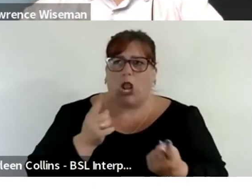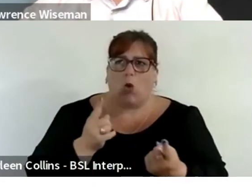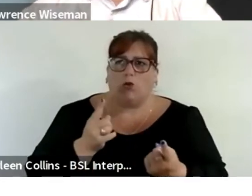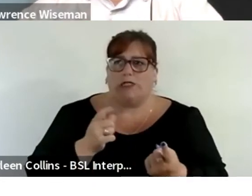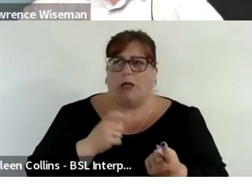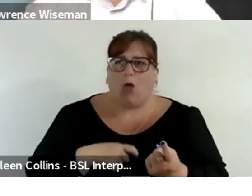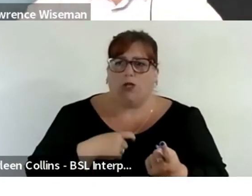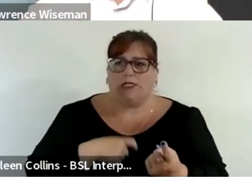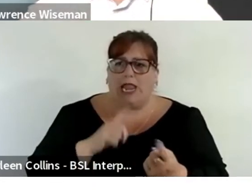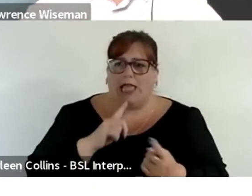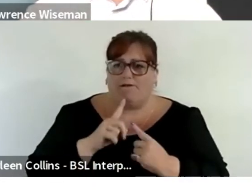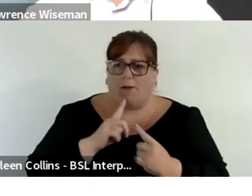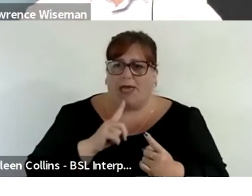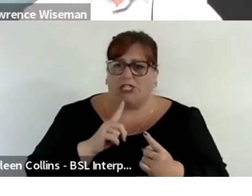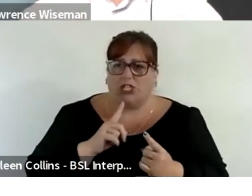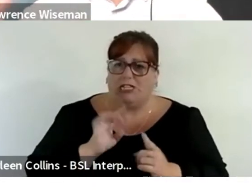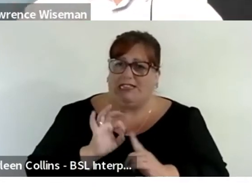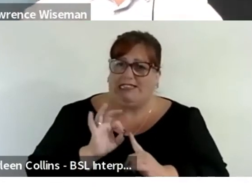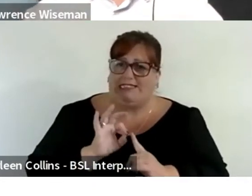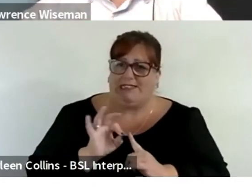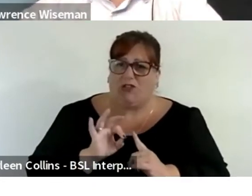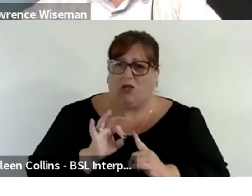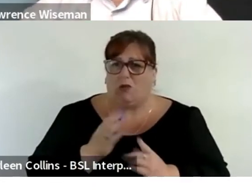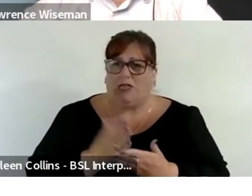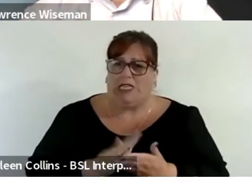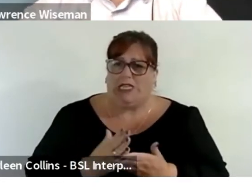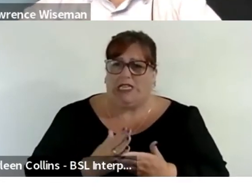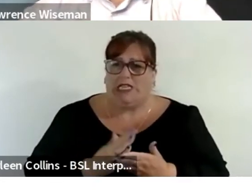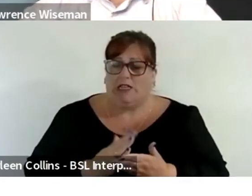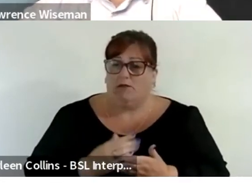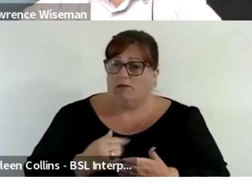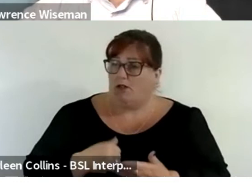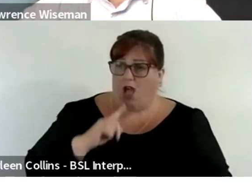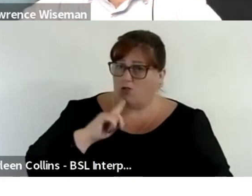I said, look, it's entirely a decision for you. There is a lot of elements to consider.